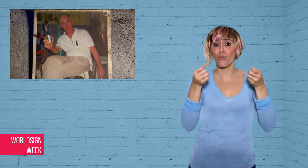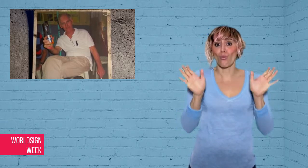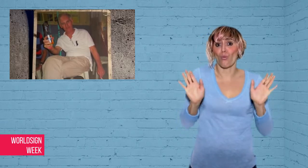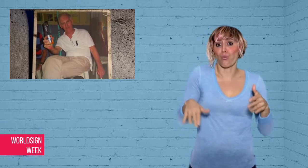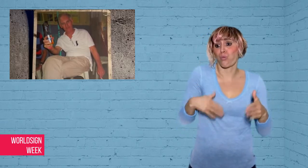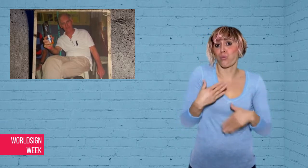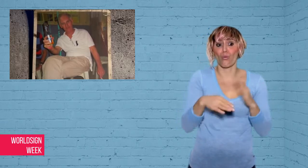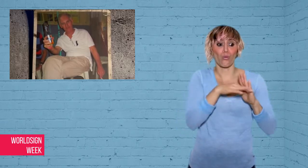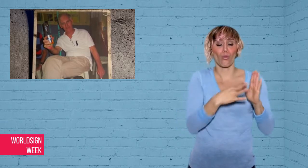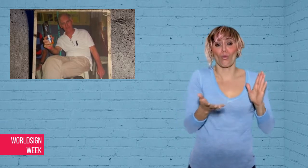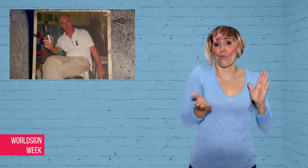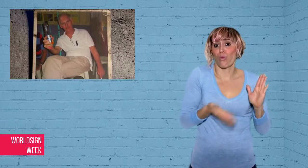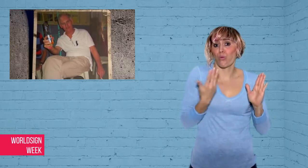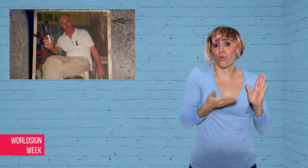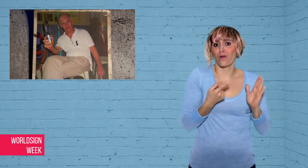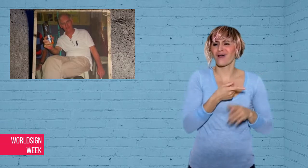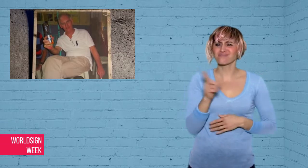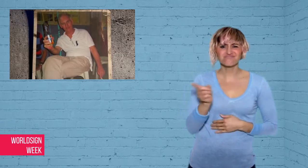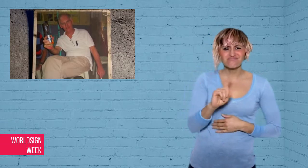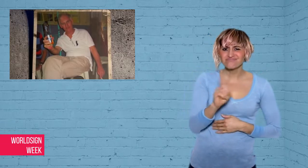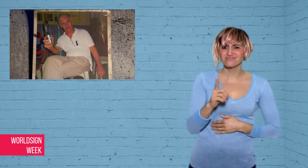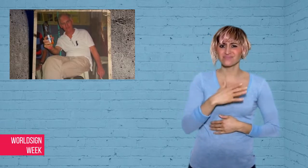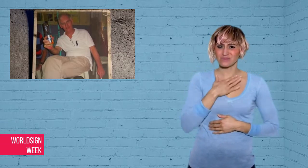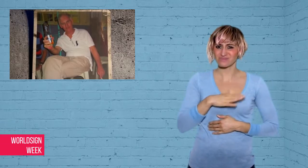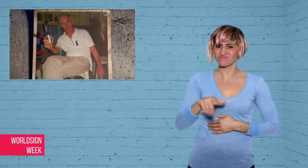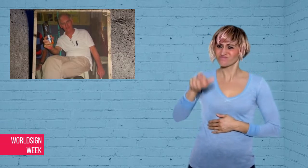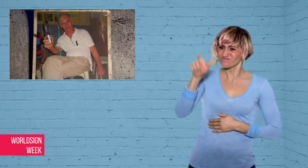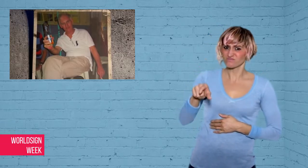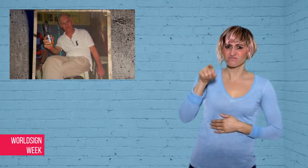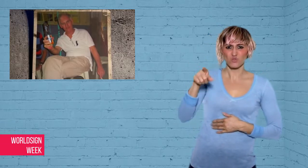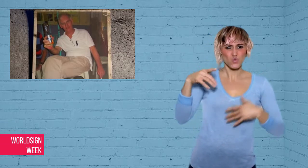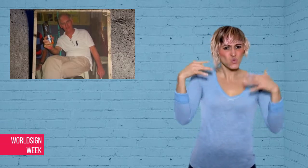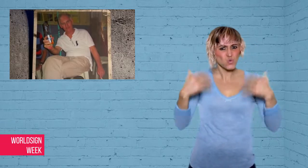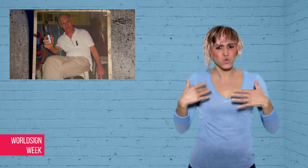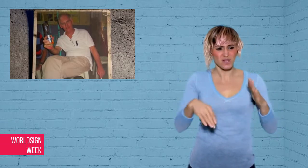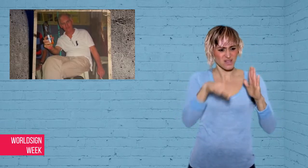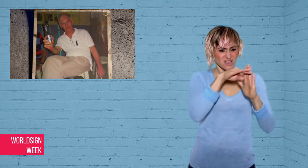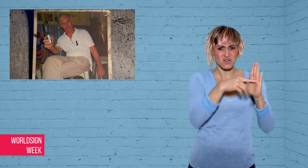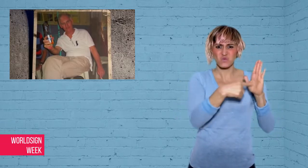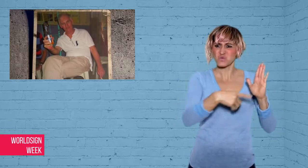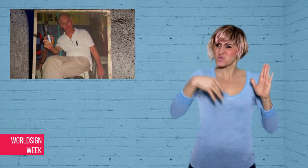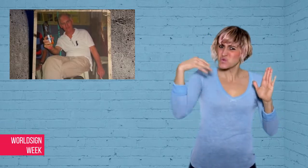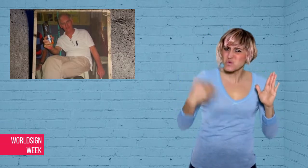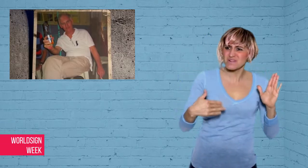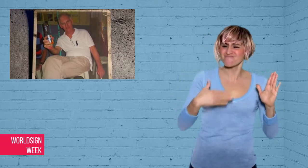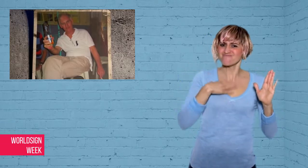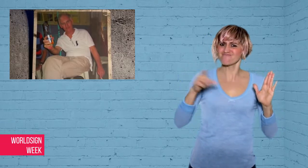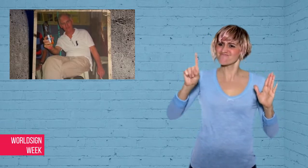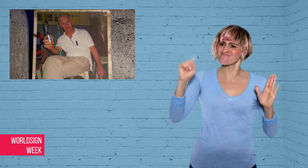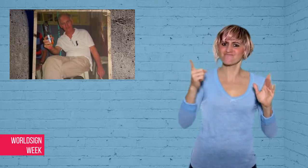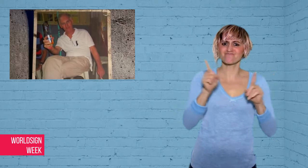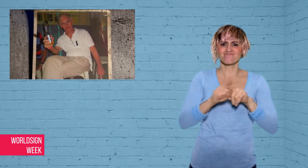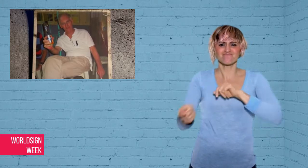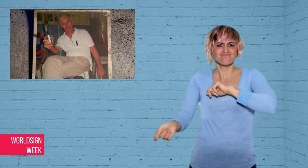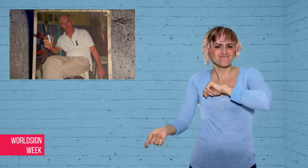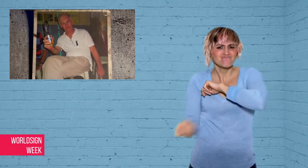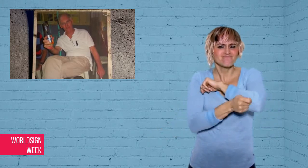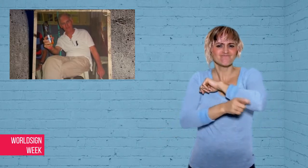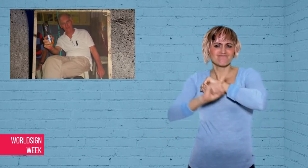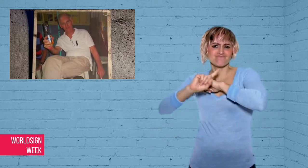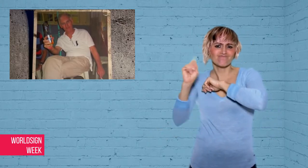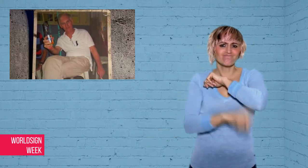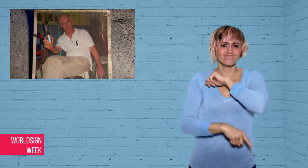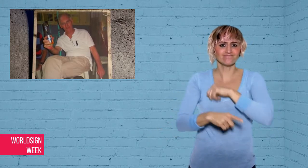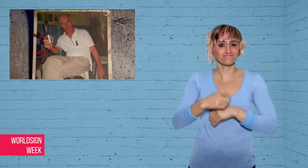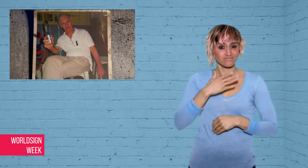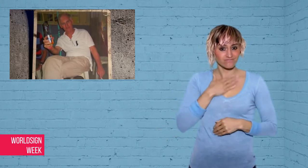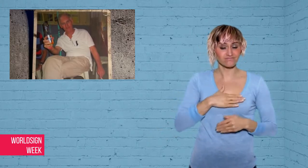life in jail and wanted him to pay